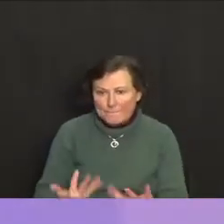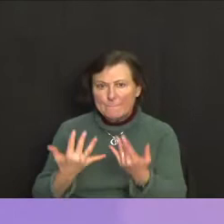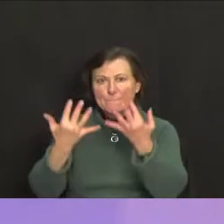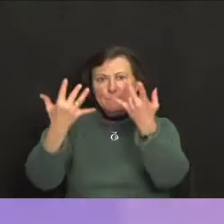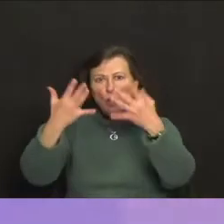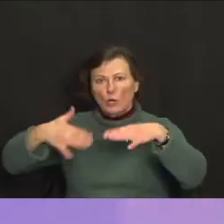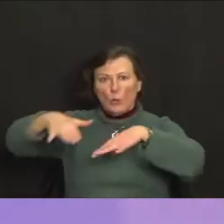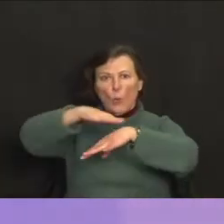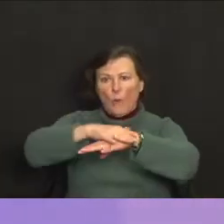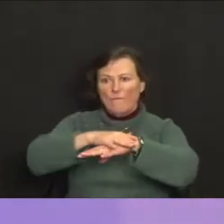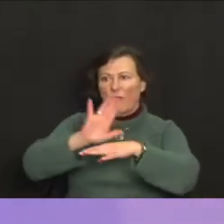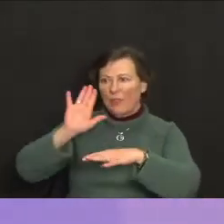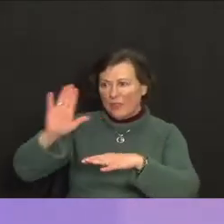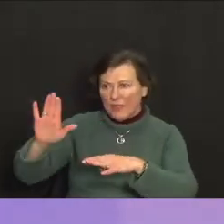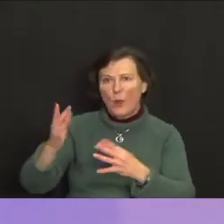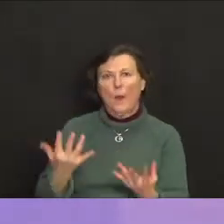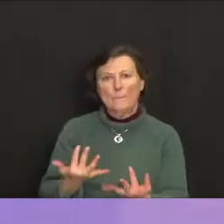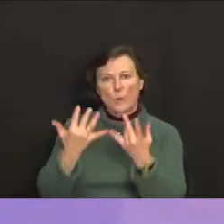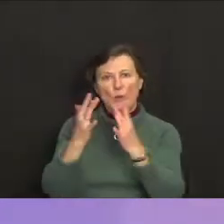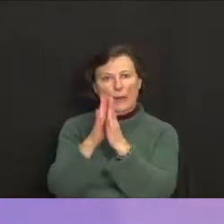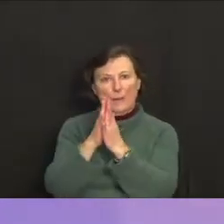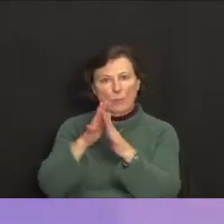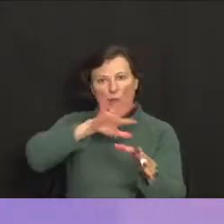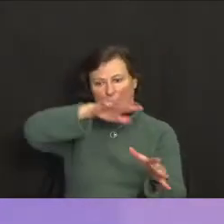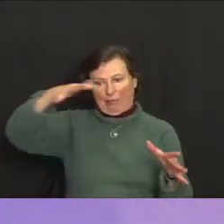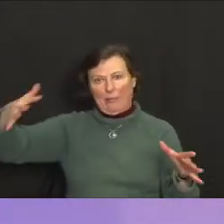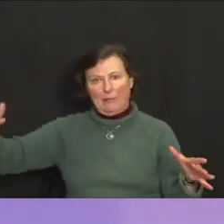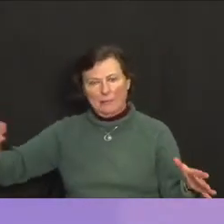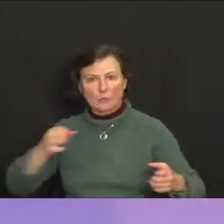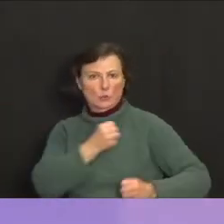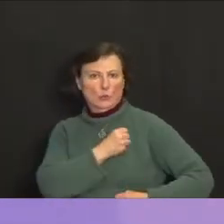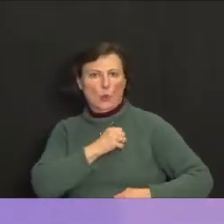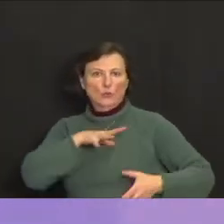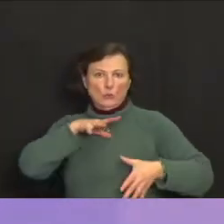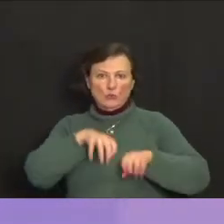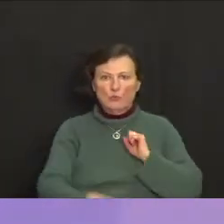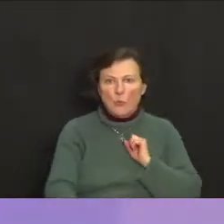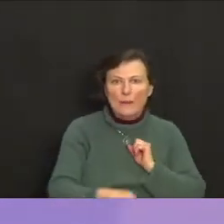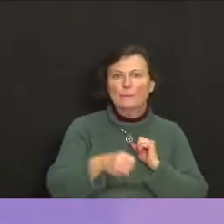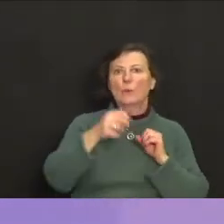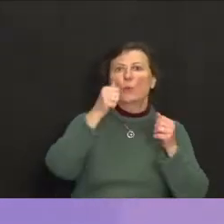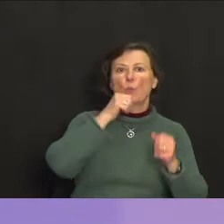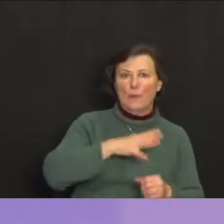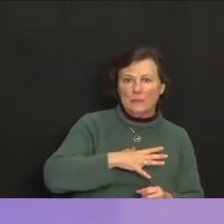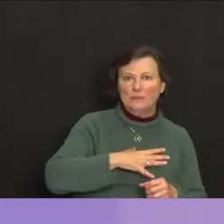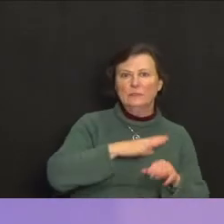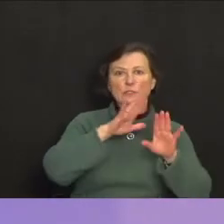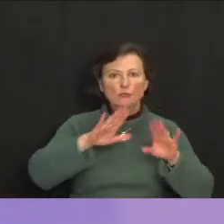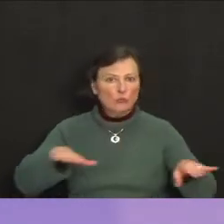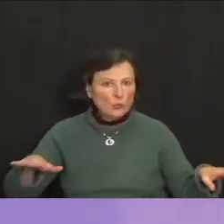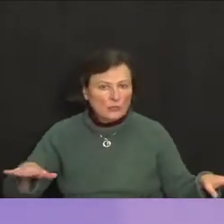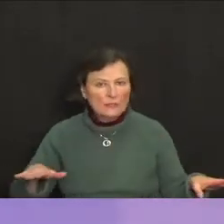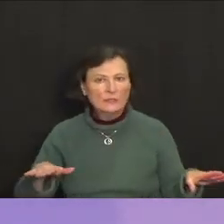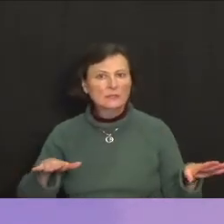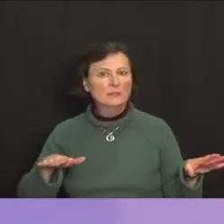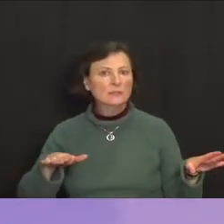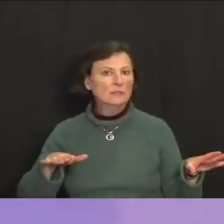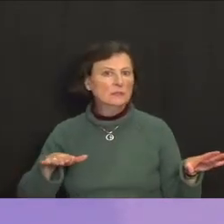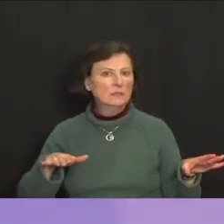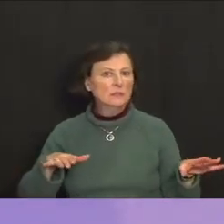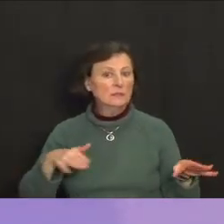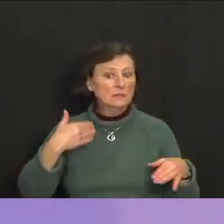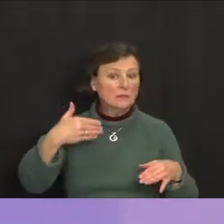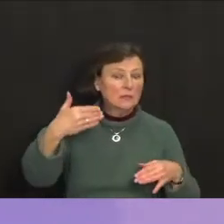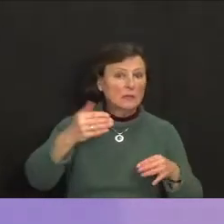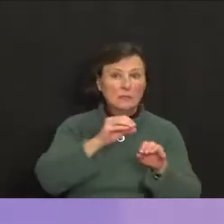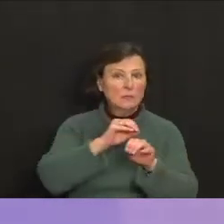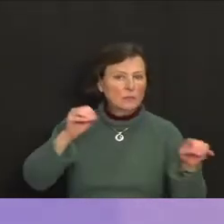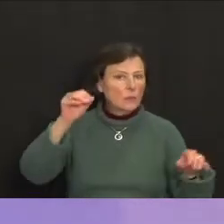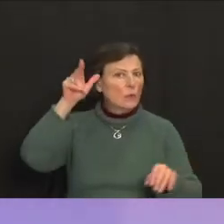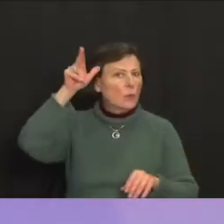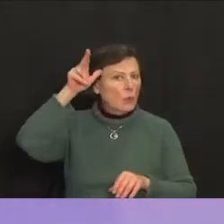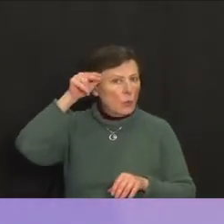books." Soldiers raped Protestant women and children. In no time, in time, no horses or even oxen were